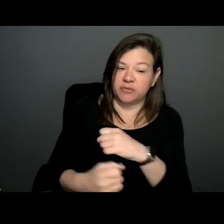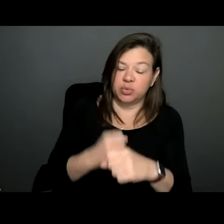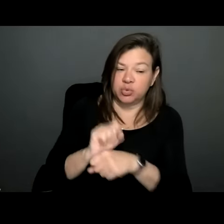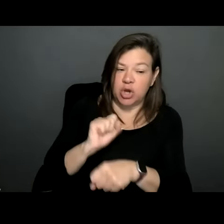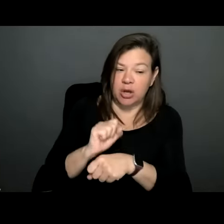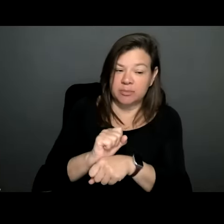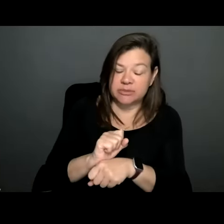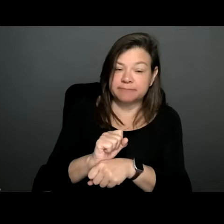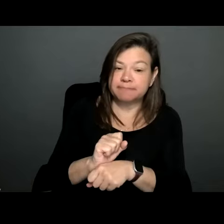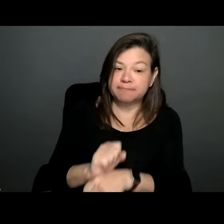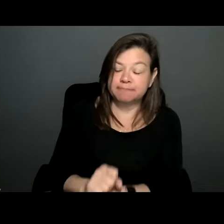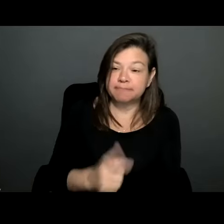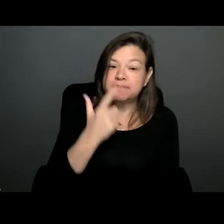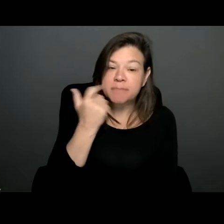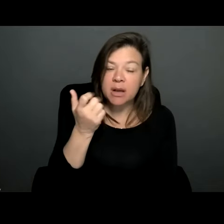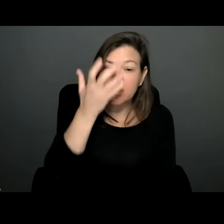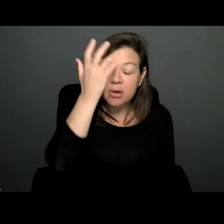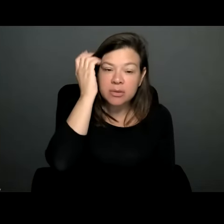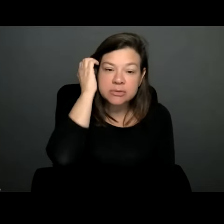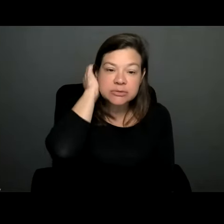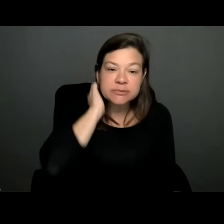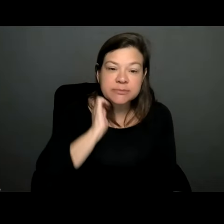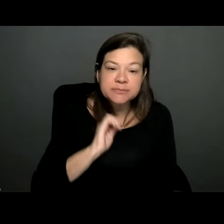because there were some people,